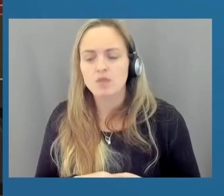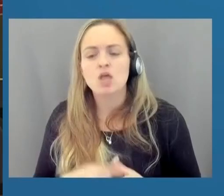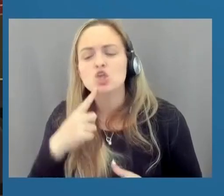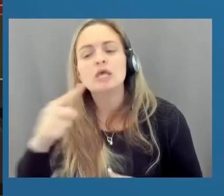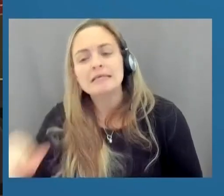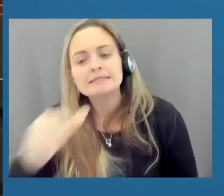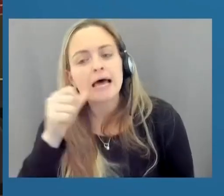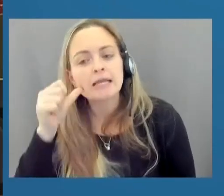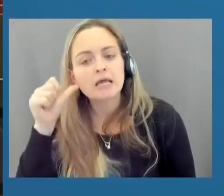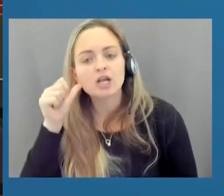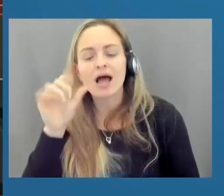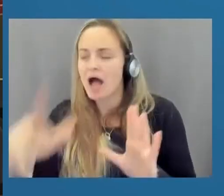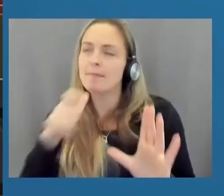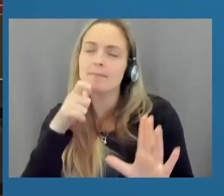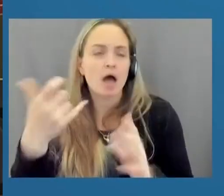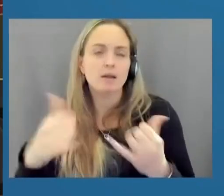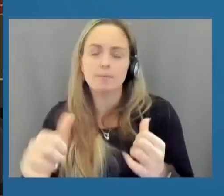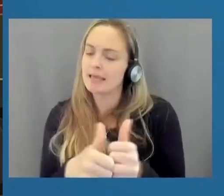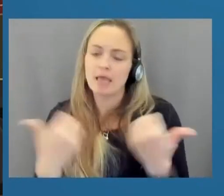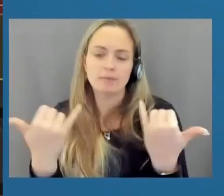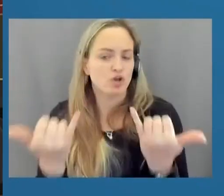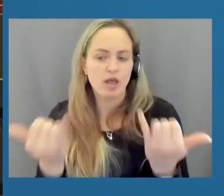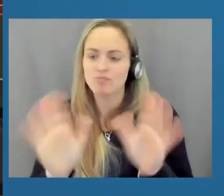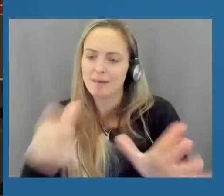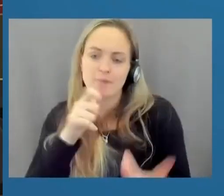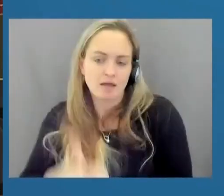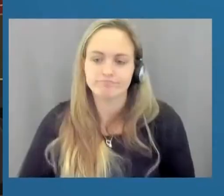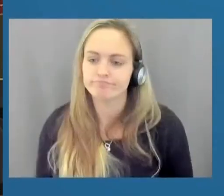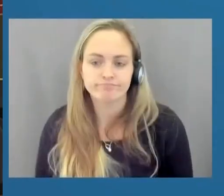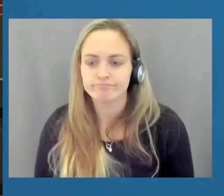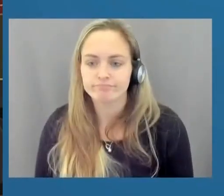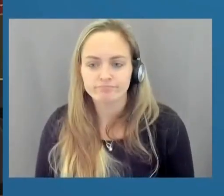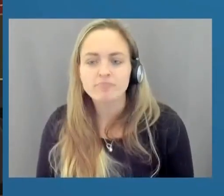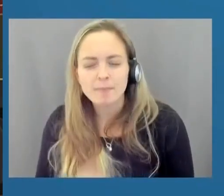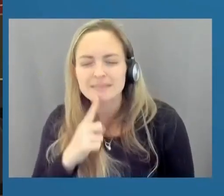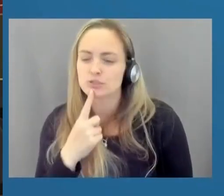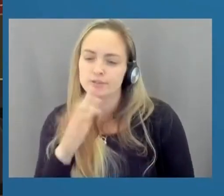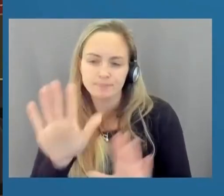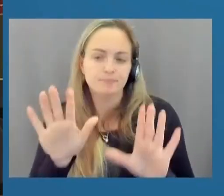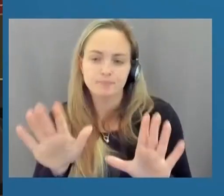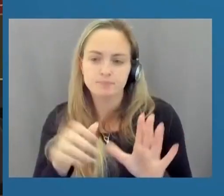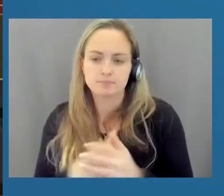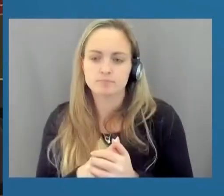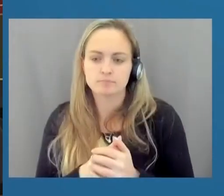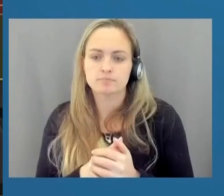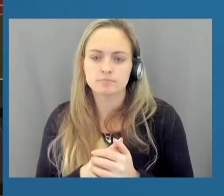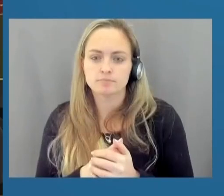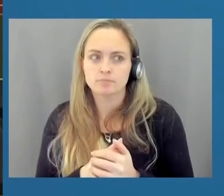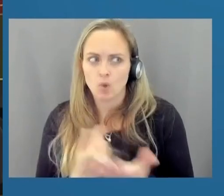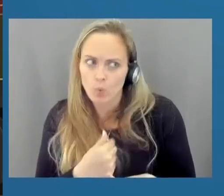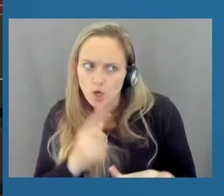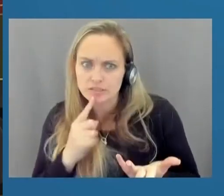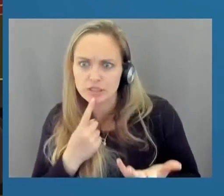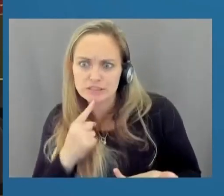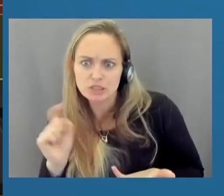I'm not gonna play games here, guys. I'm not playing games. Let's, let's get serious about this. If he's, if I know these are, I know,